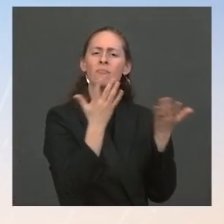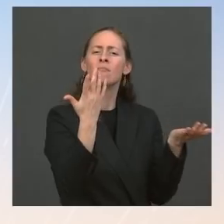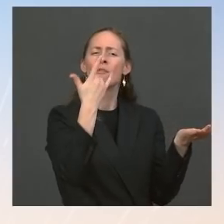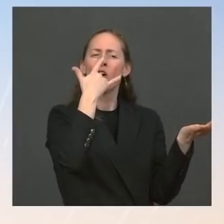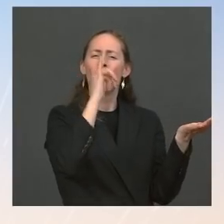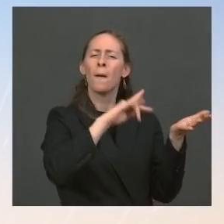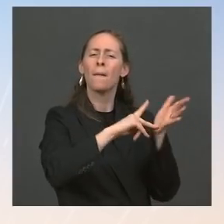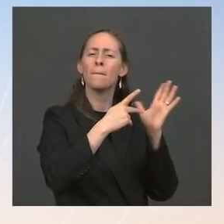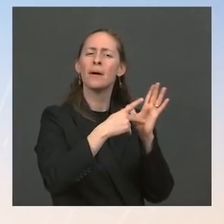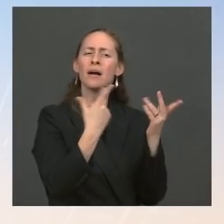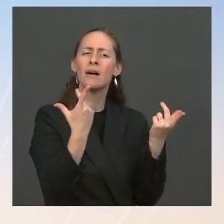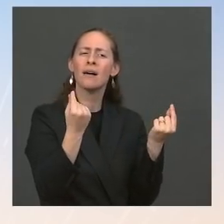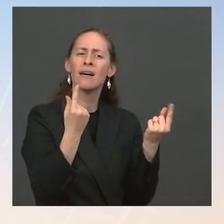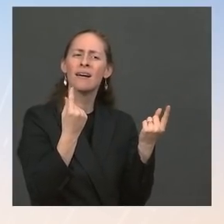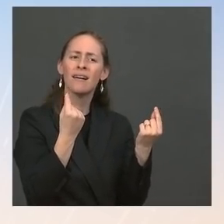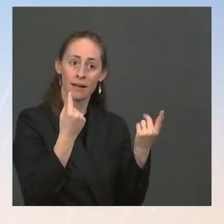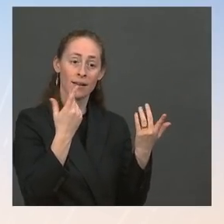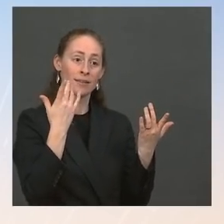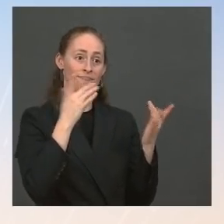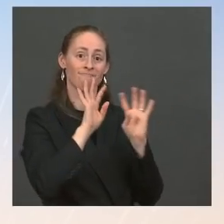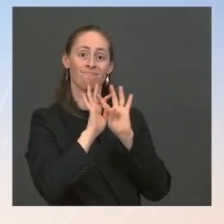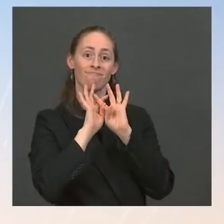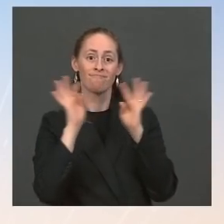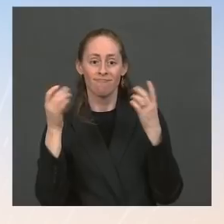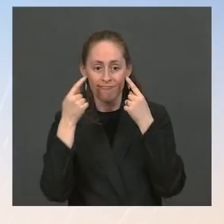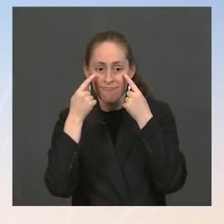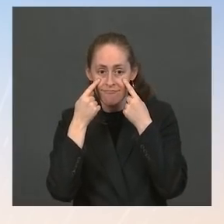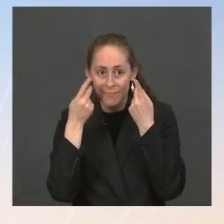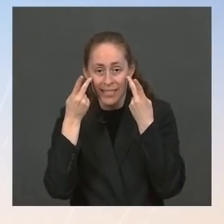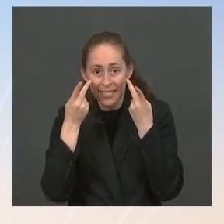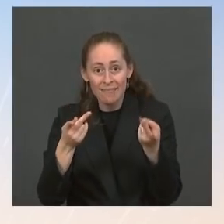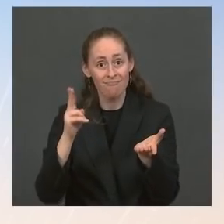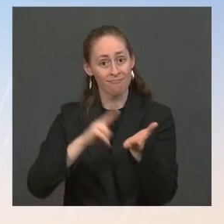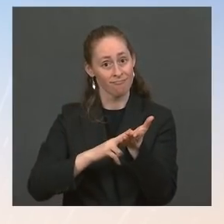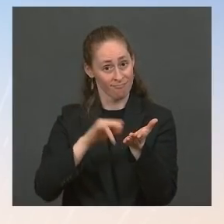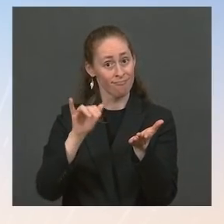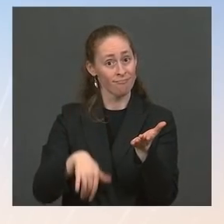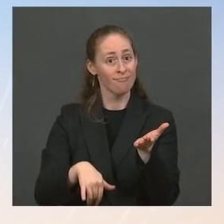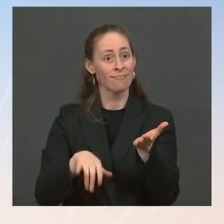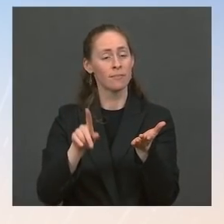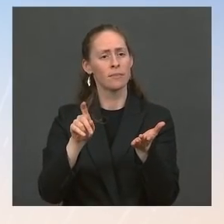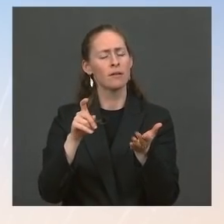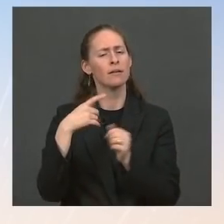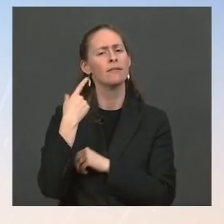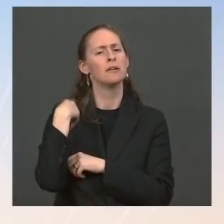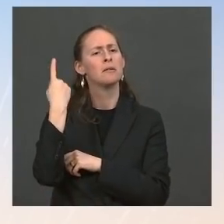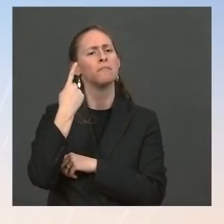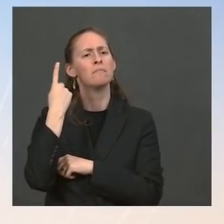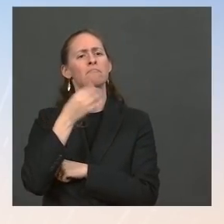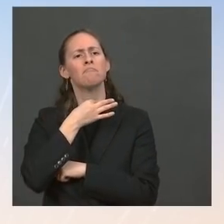Is the President frustrated that more Republicans aren't coming so he can highlight, like, actually with everybody around him